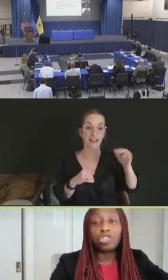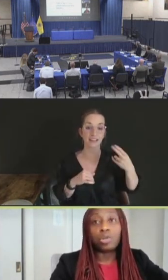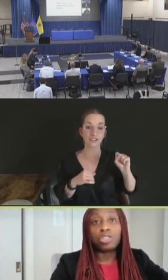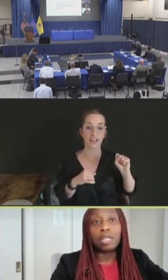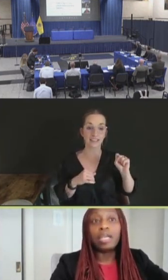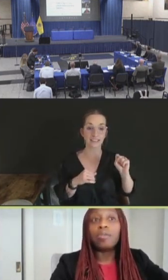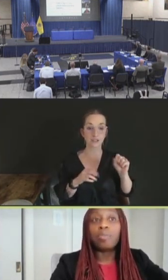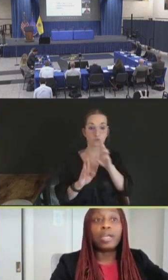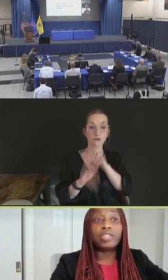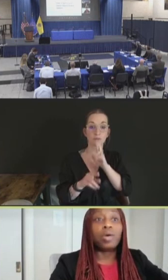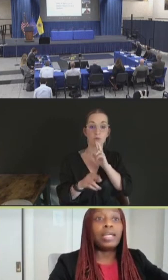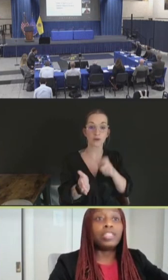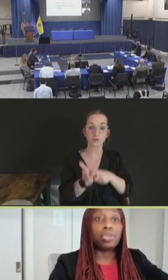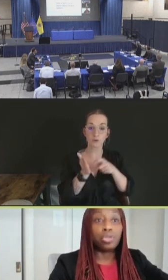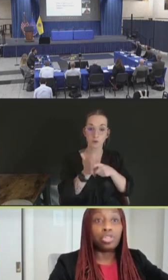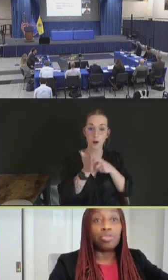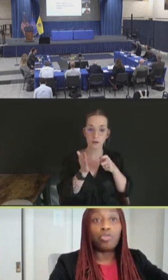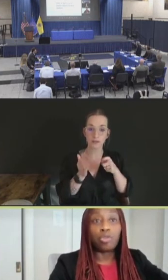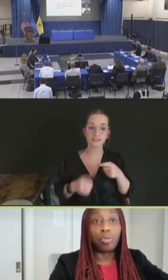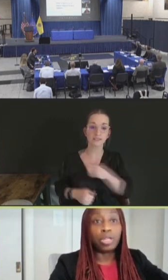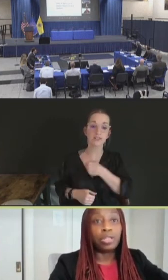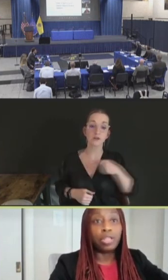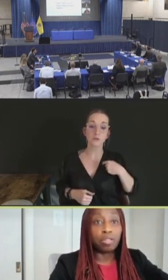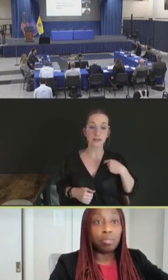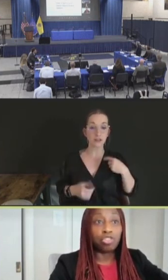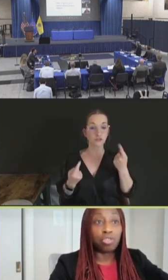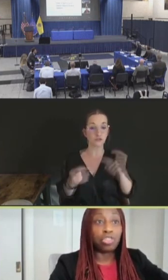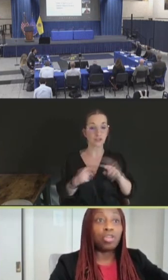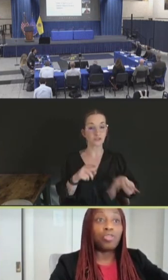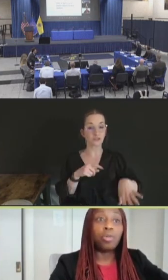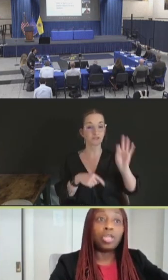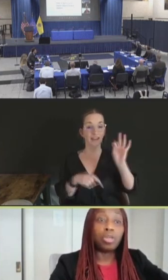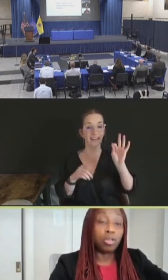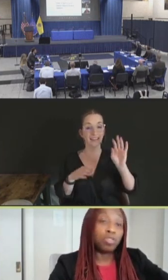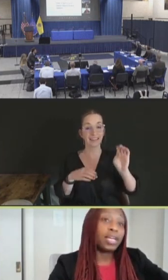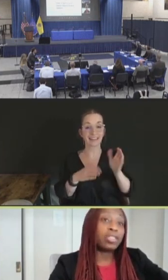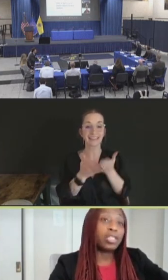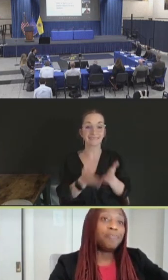towards an enterprise-wide solution for reporting the administration of the monkeypox vaccine.